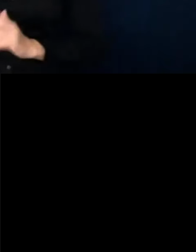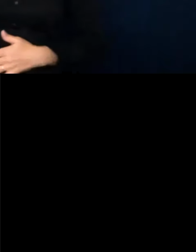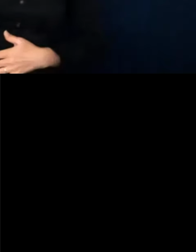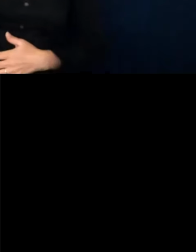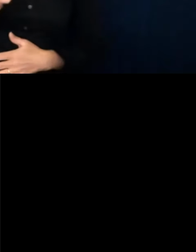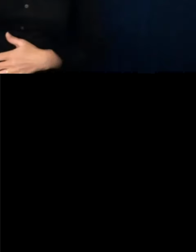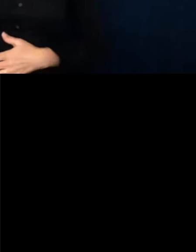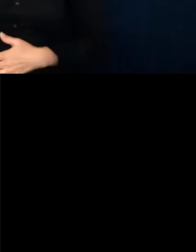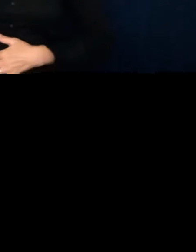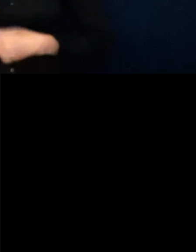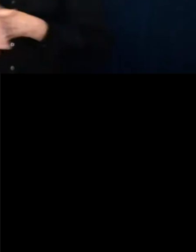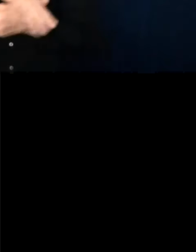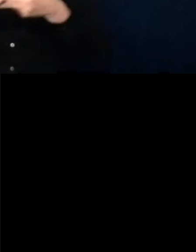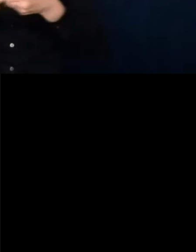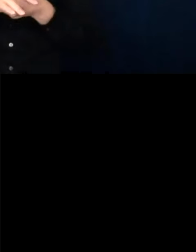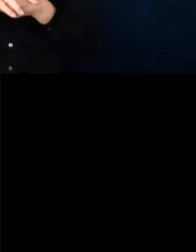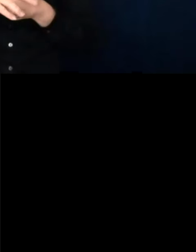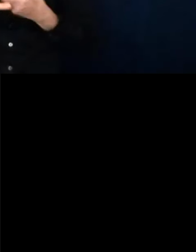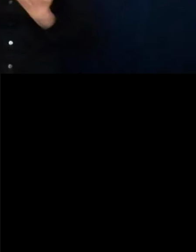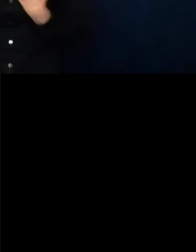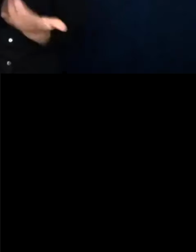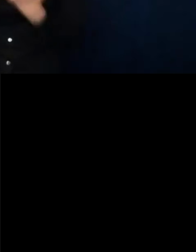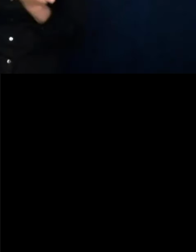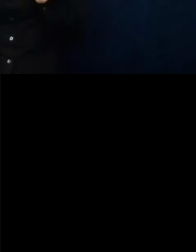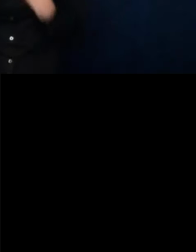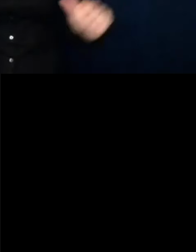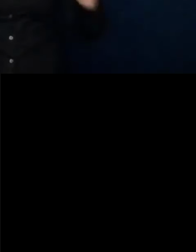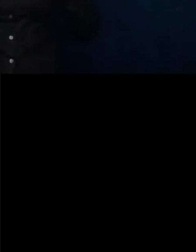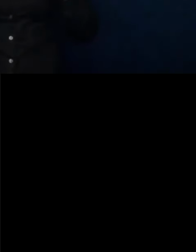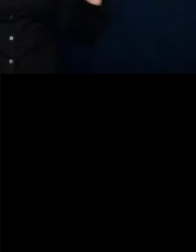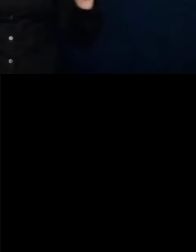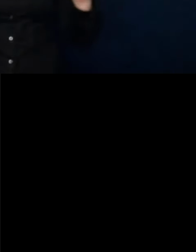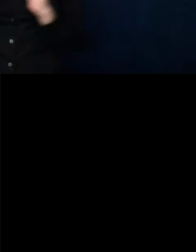Like how can we support and amplify artists in general,